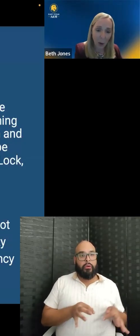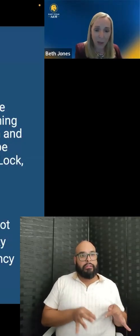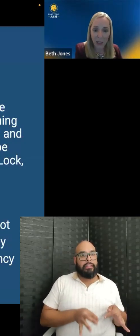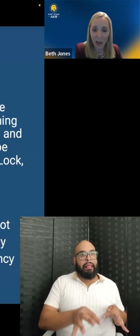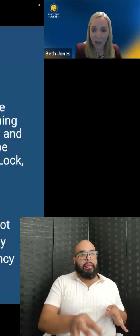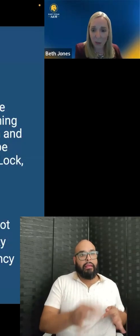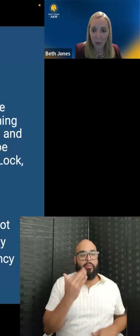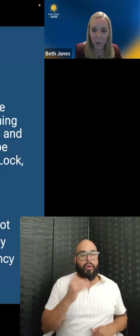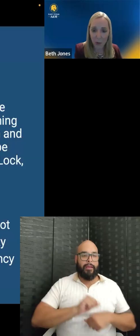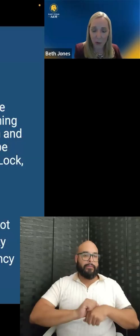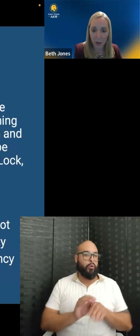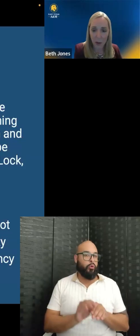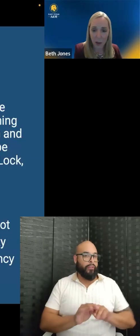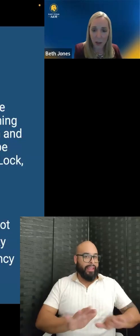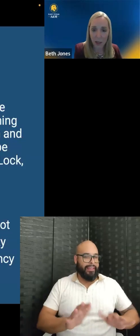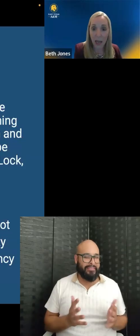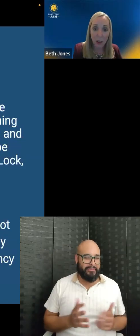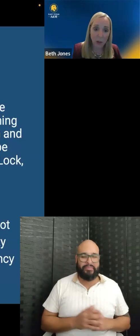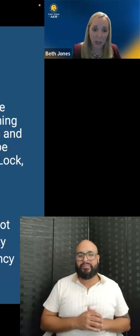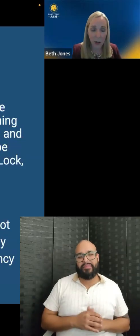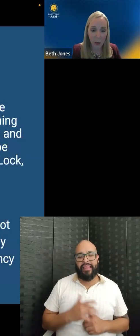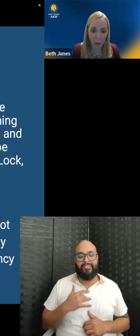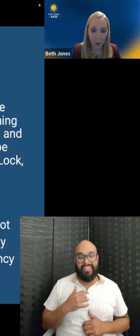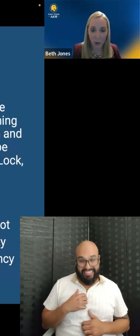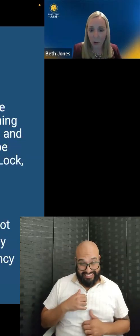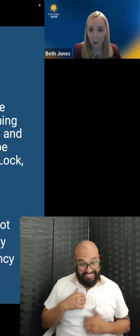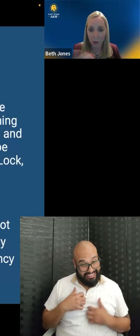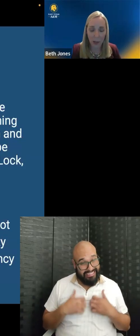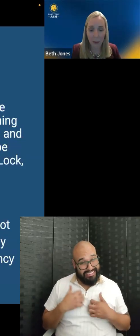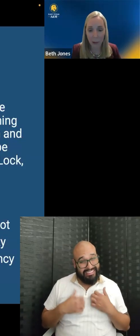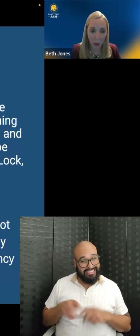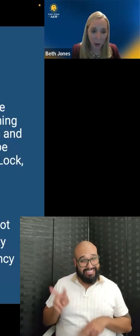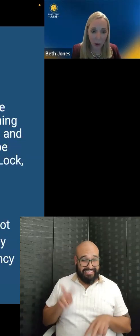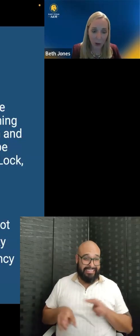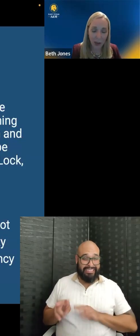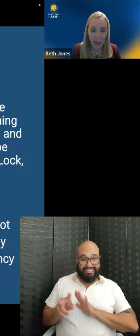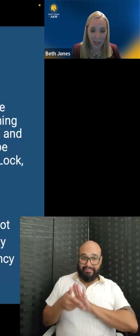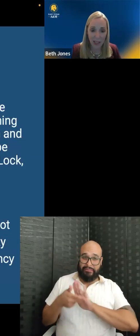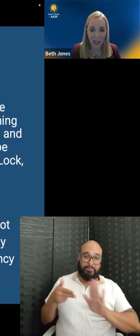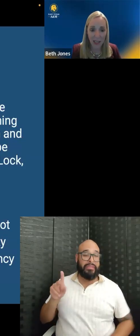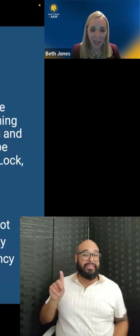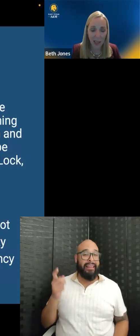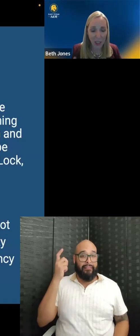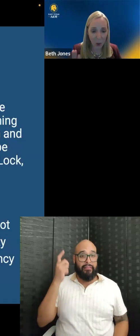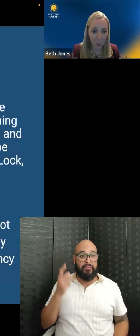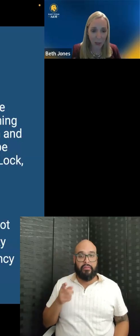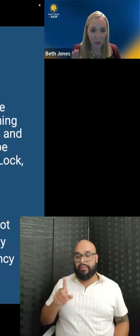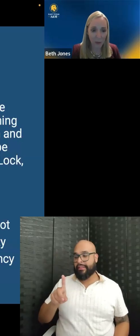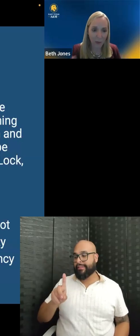And I wasn't comfortable diagnosing her or labeling her as dyslexic until we could